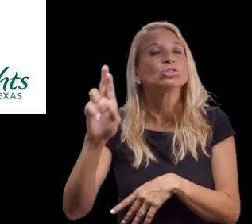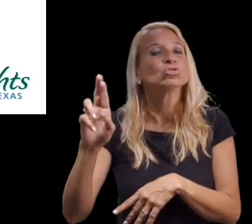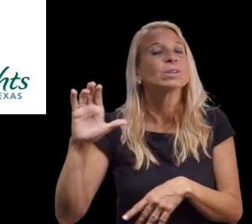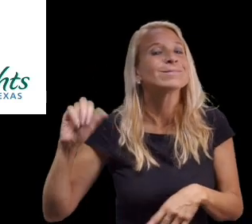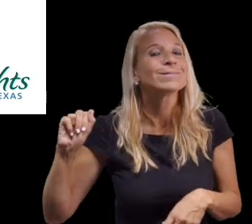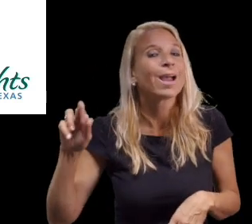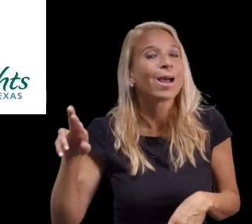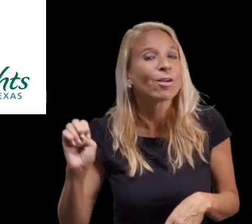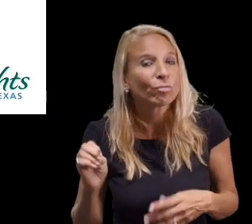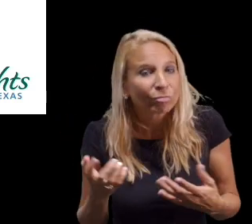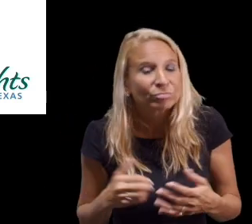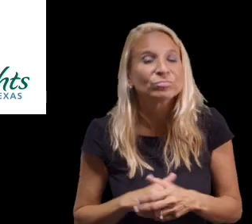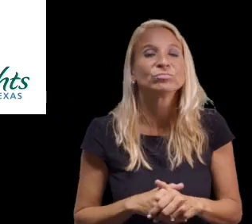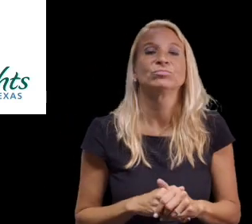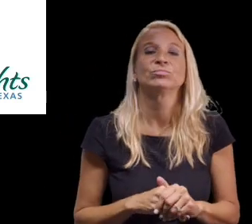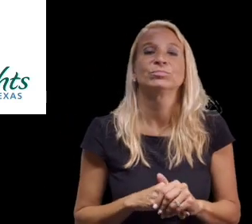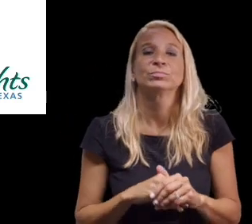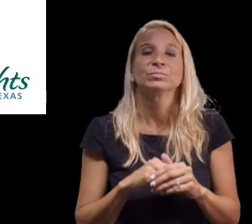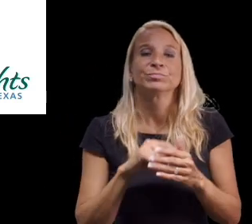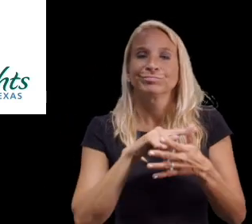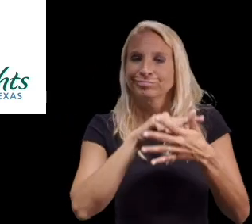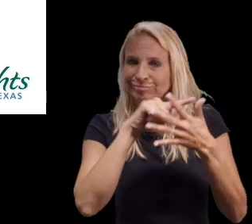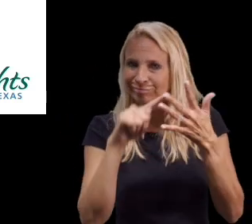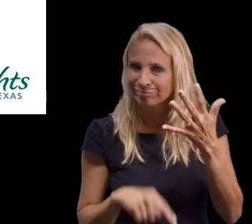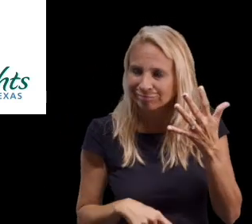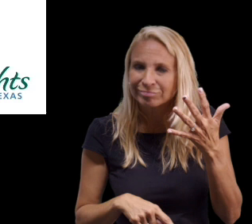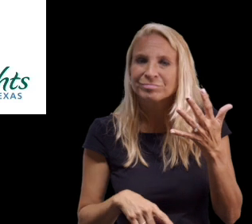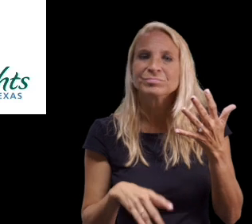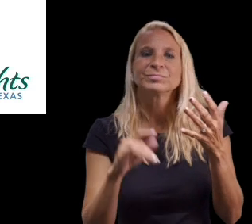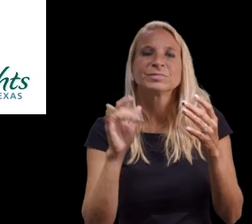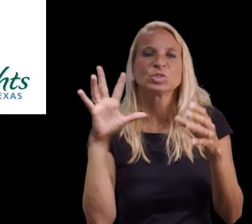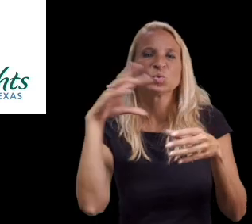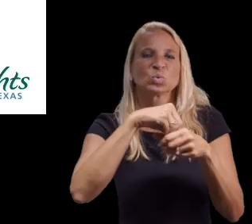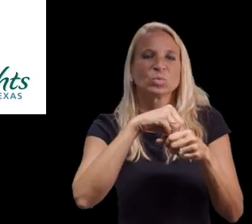adaptive aid, medical equipment and supplies,